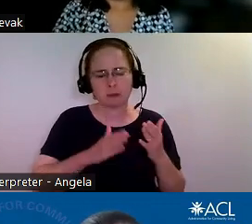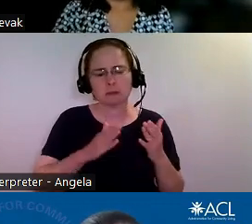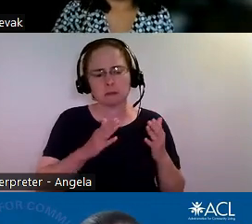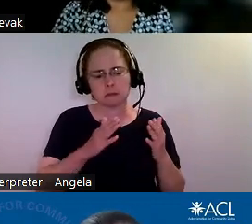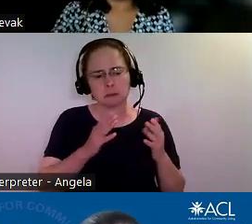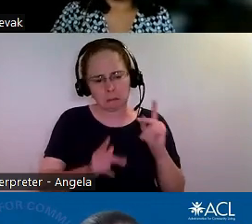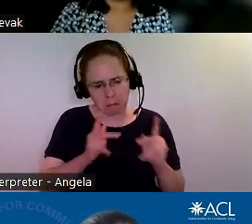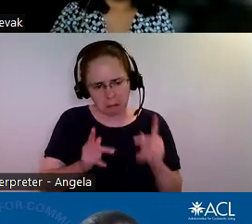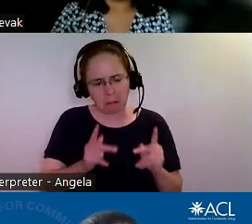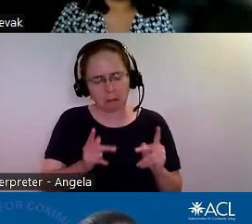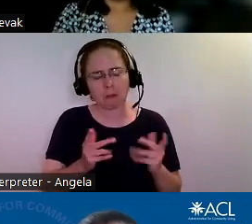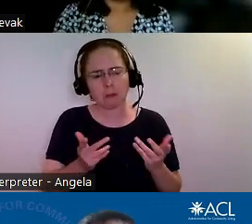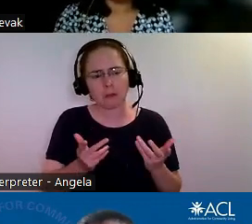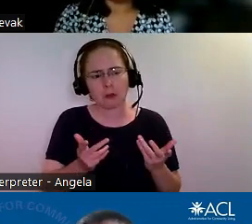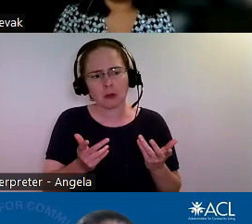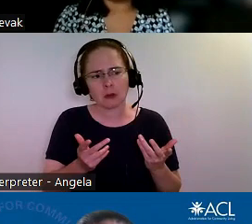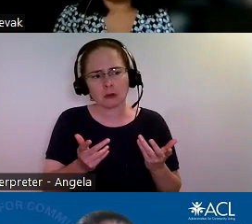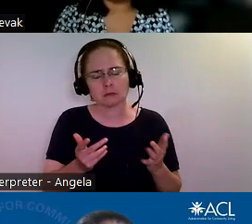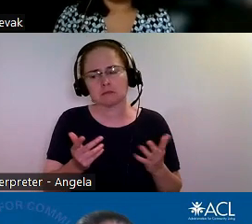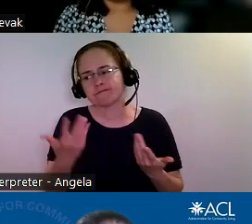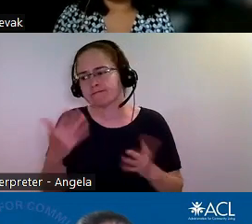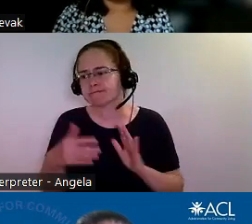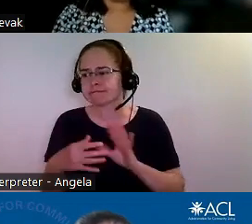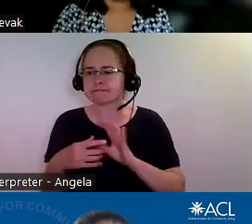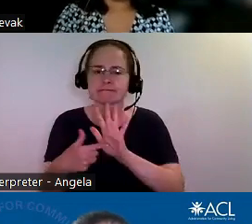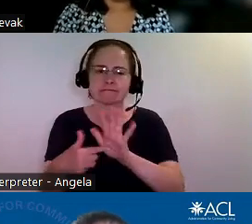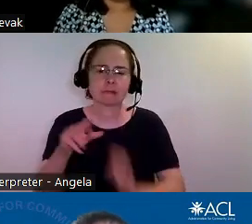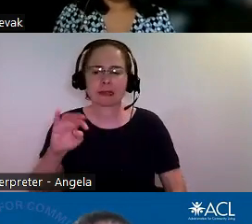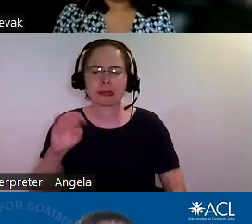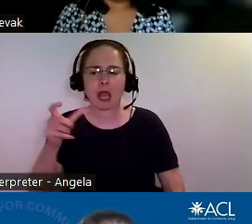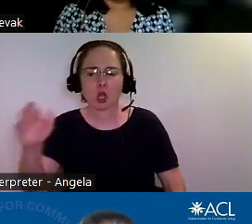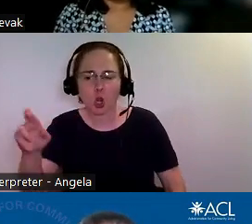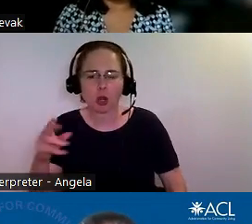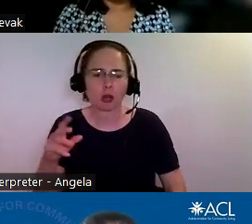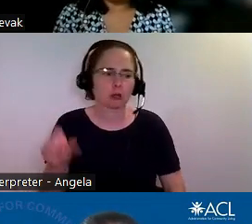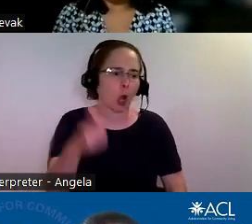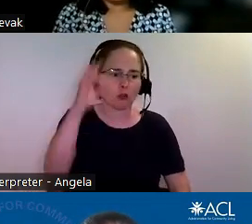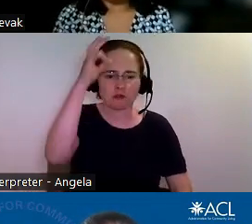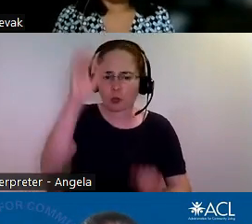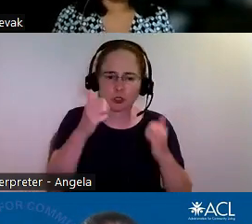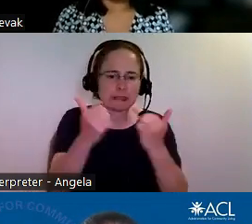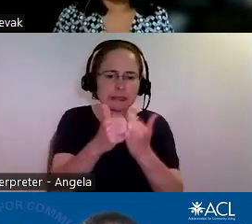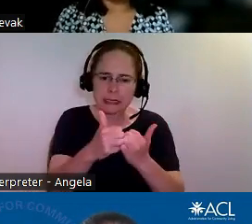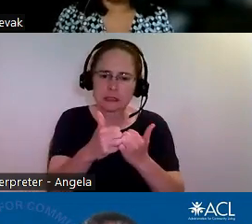you know, by, like, NIDILRR or other federal agencies would, you know, be considered as having